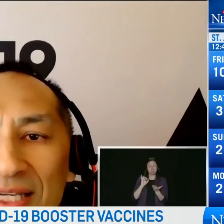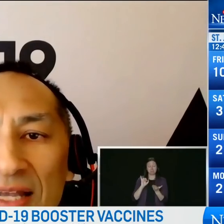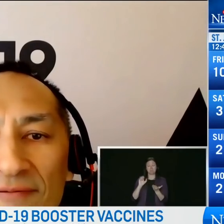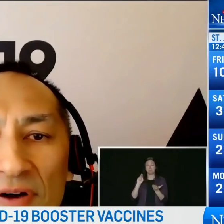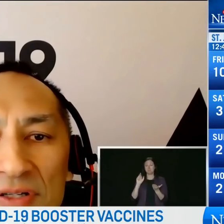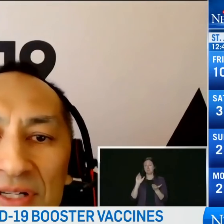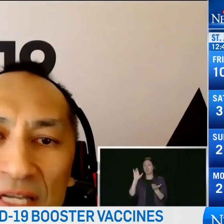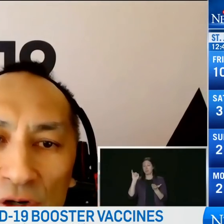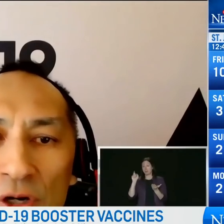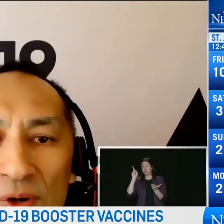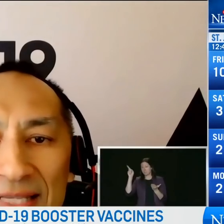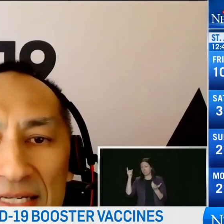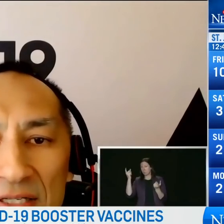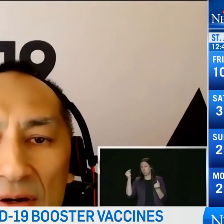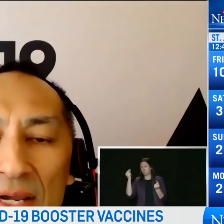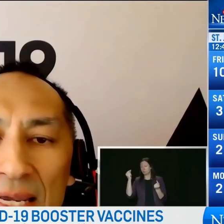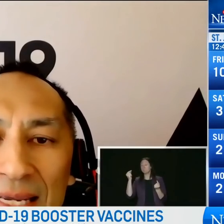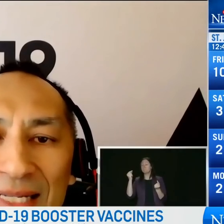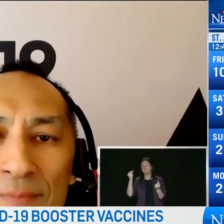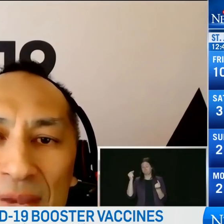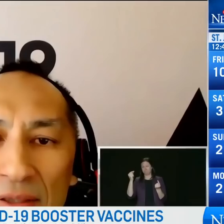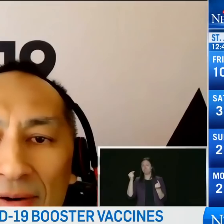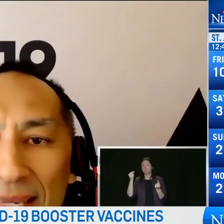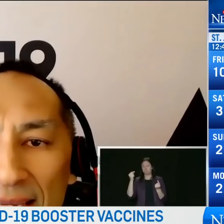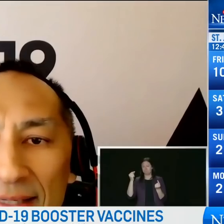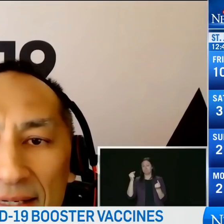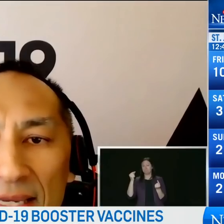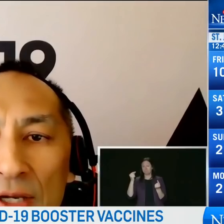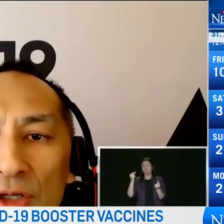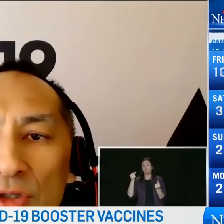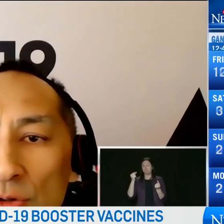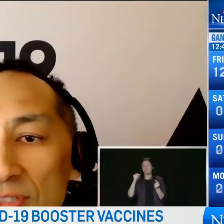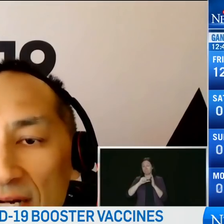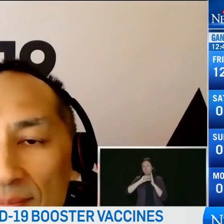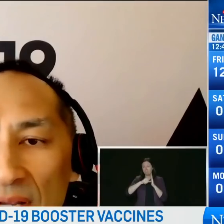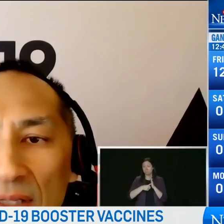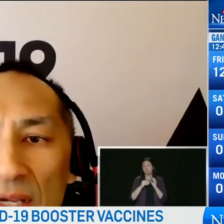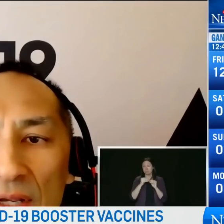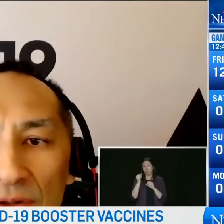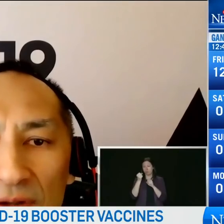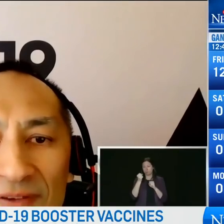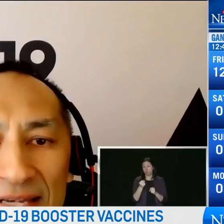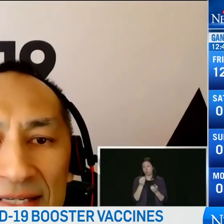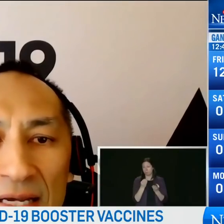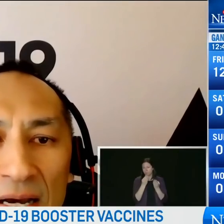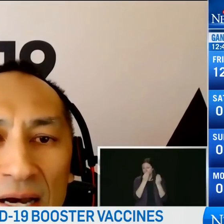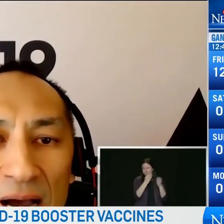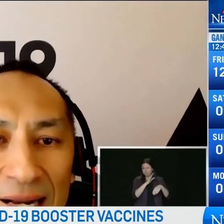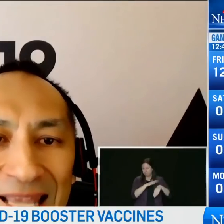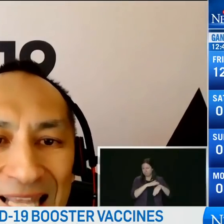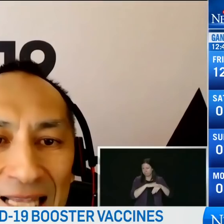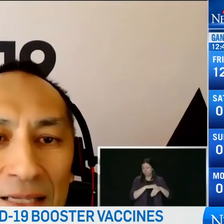FIRST DOSE. BASED ON THIS, THE NATIONAL ADVISORY COMMITTEE ON